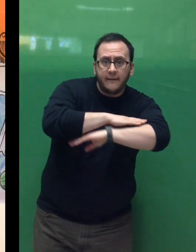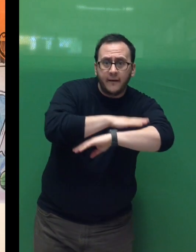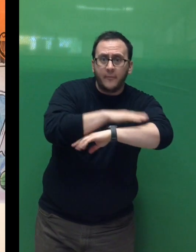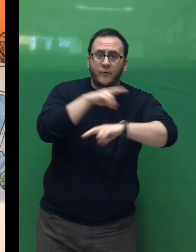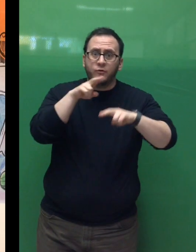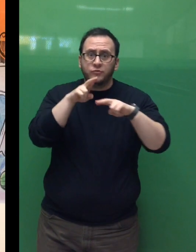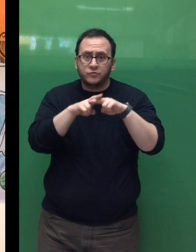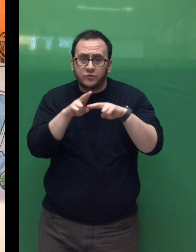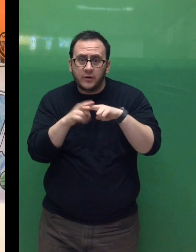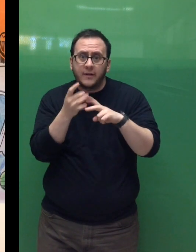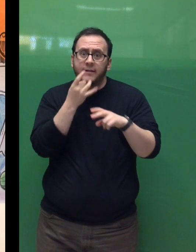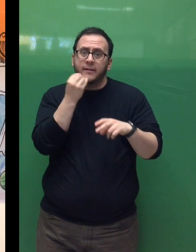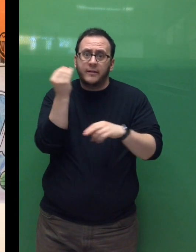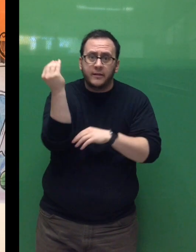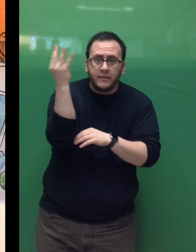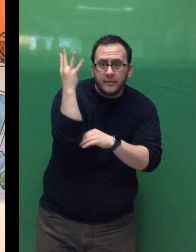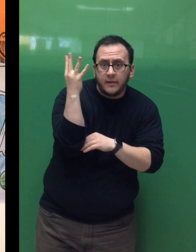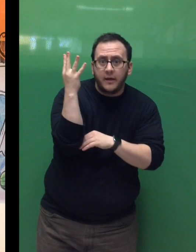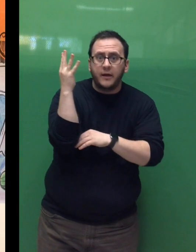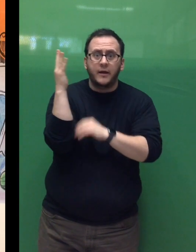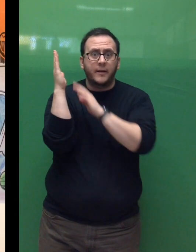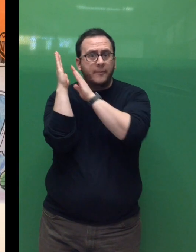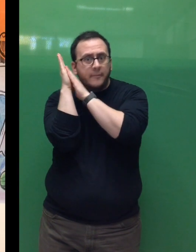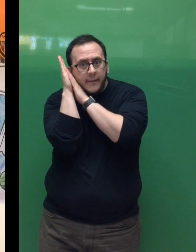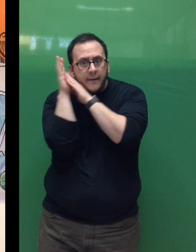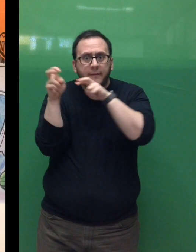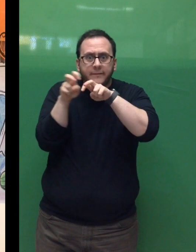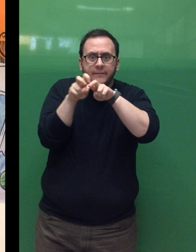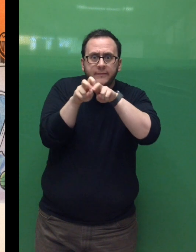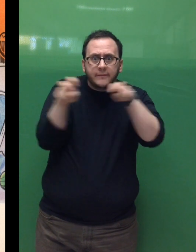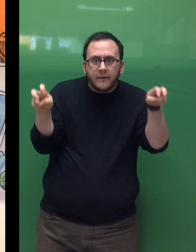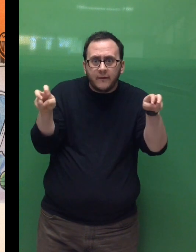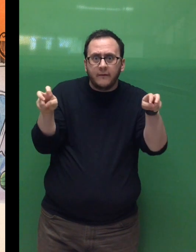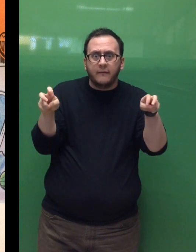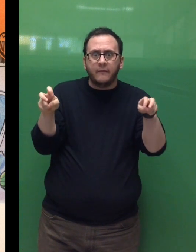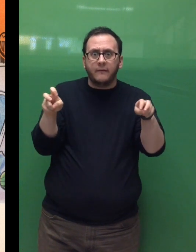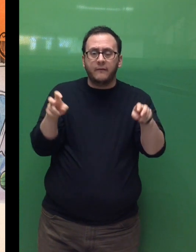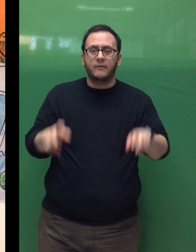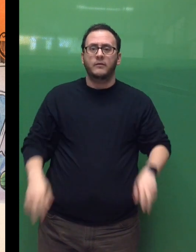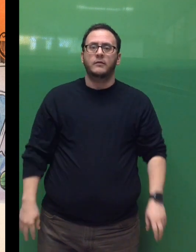Tables and chairs and lamps and sofas and rows and rows of beds.